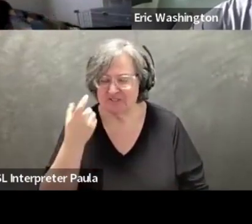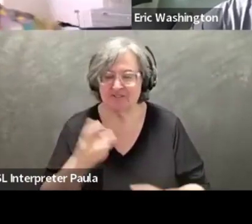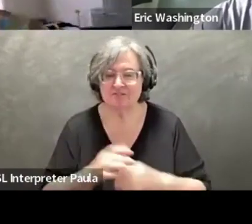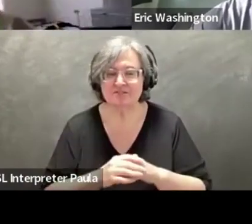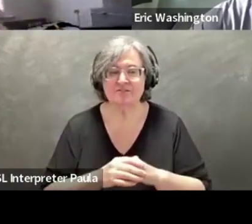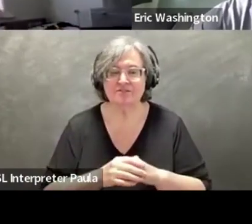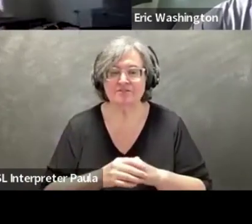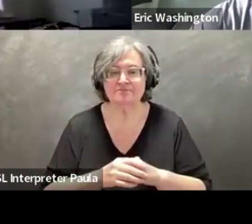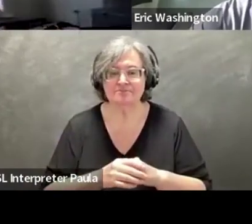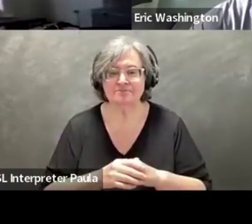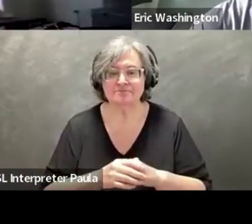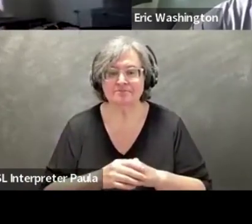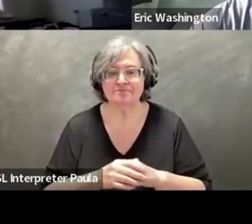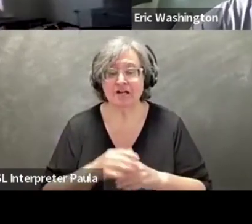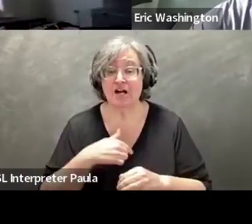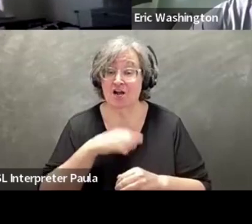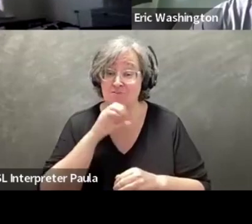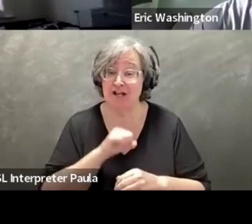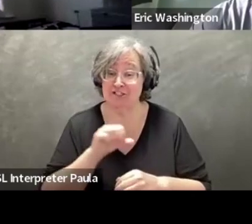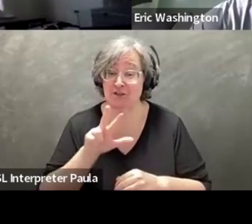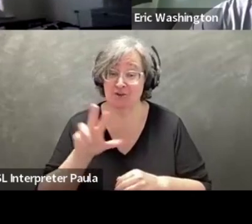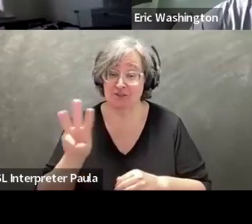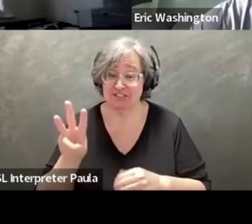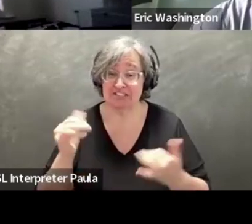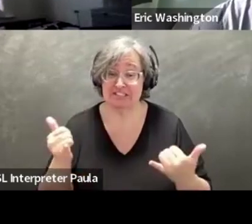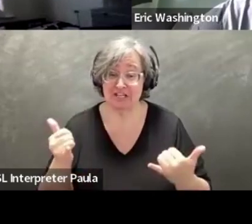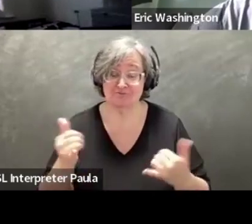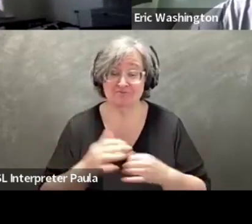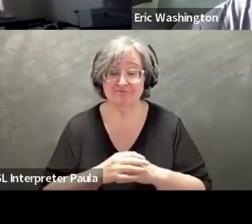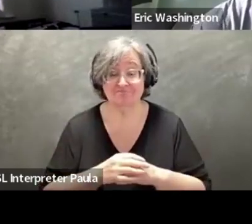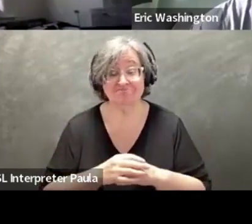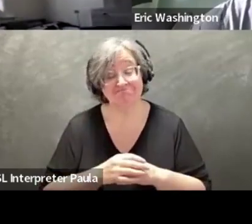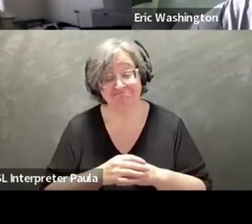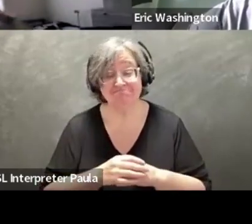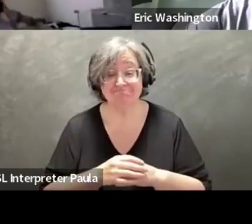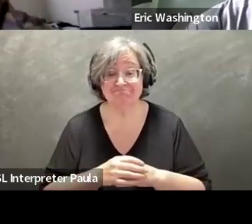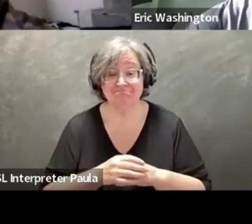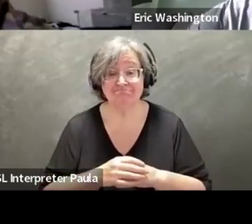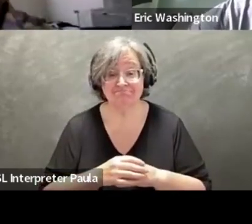like, I'm like, 36 now, so I don't know I was like, not sure